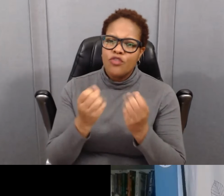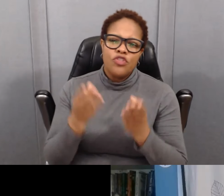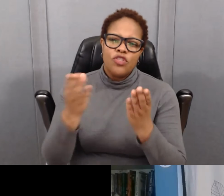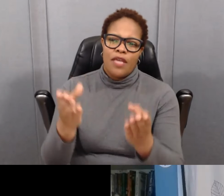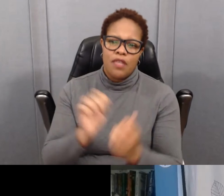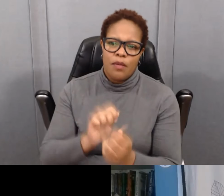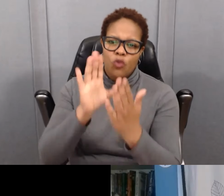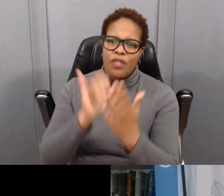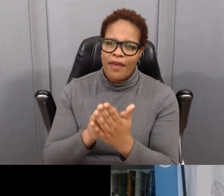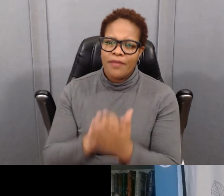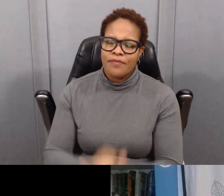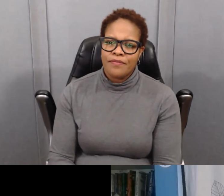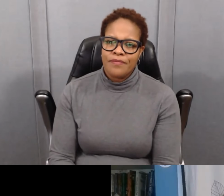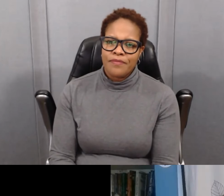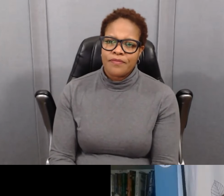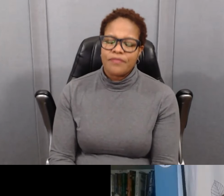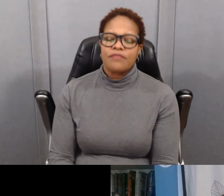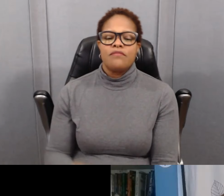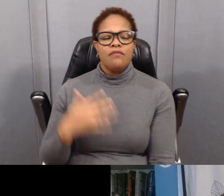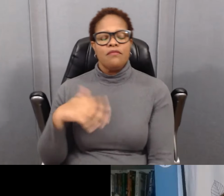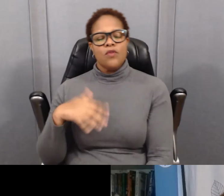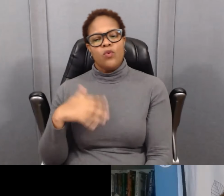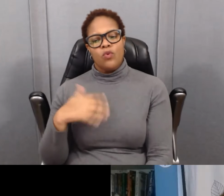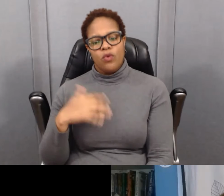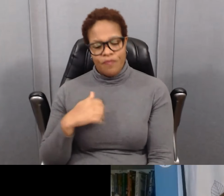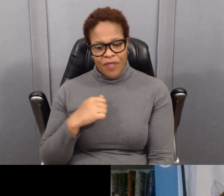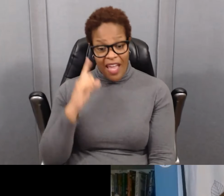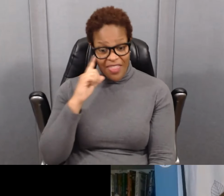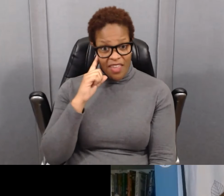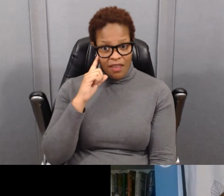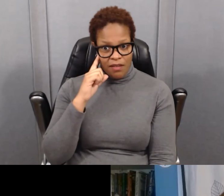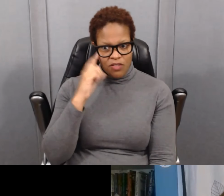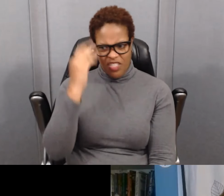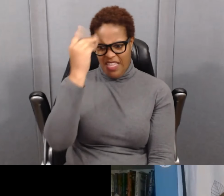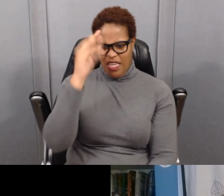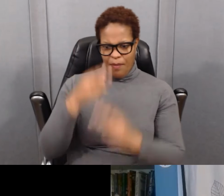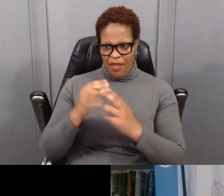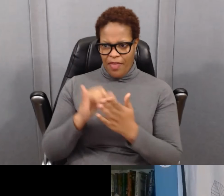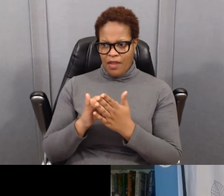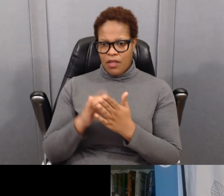Ooh, I think even just thinking about it, noticing what you notice, notice what you observe,